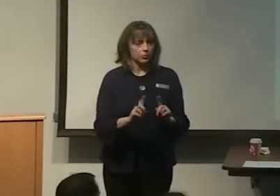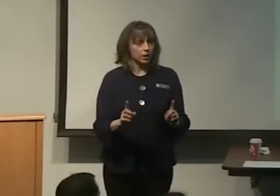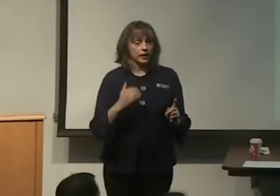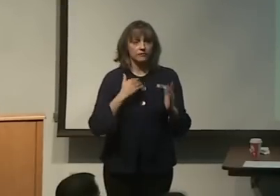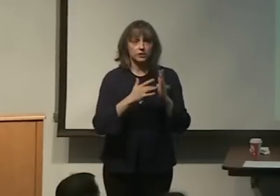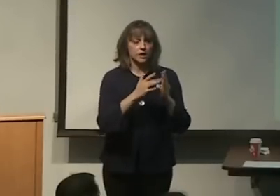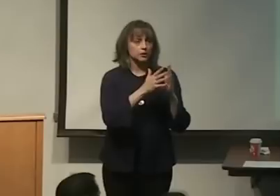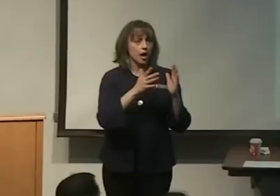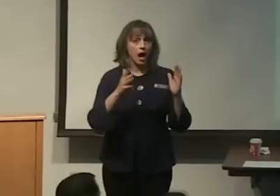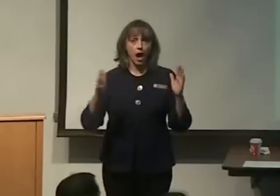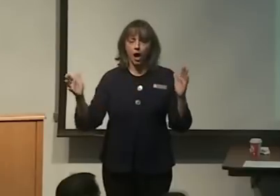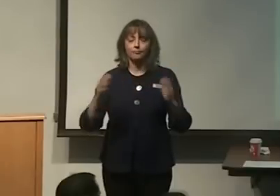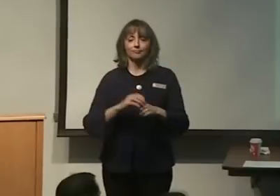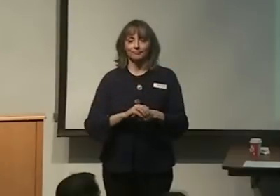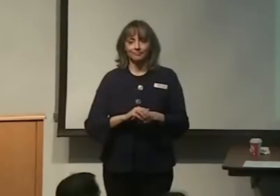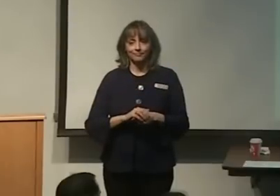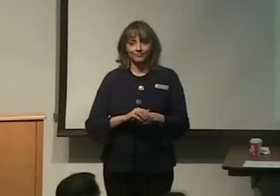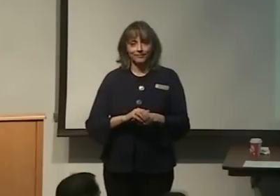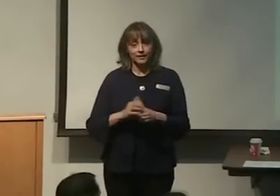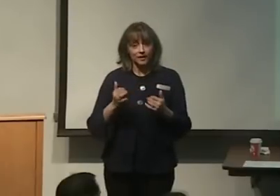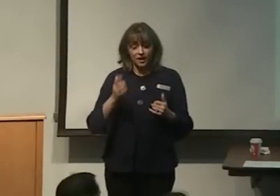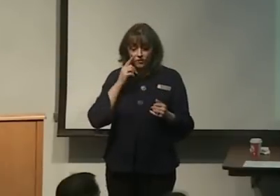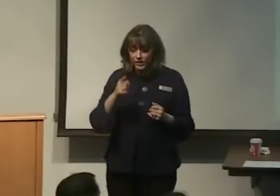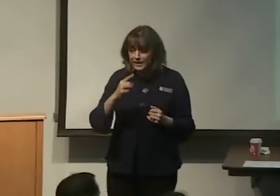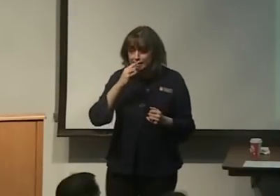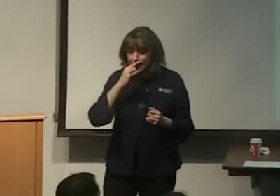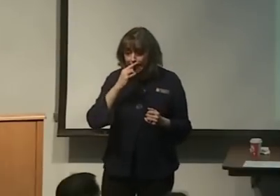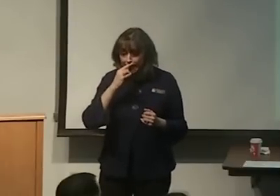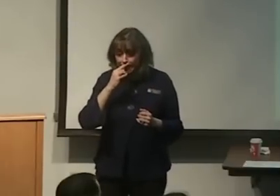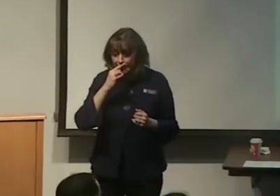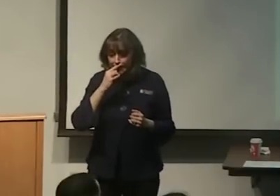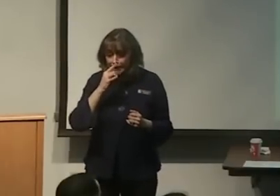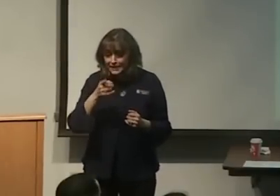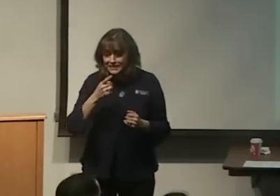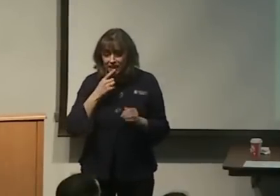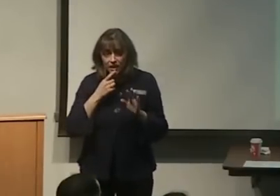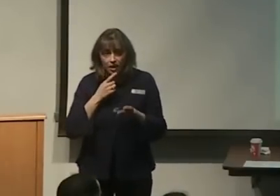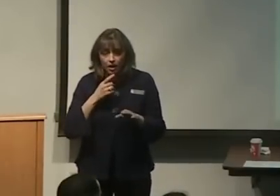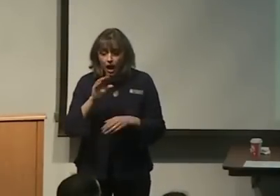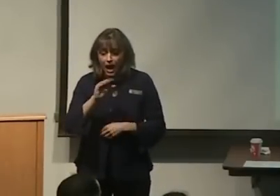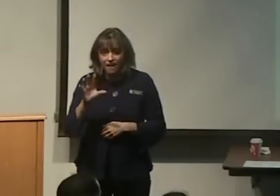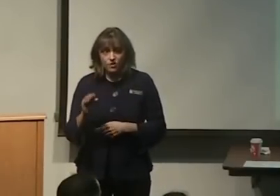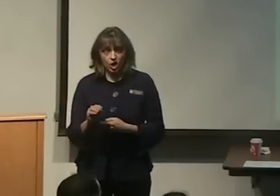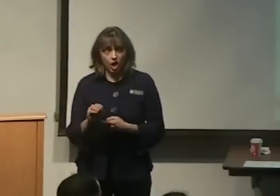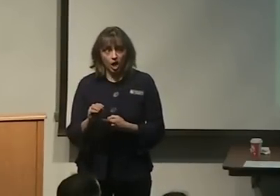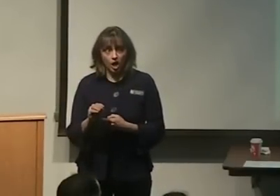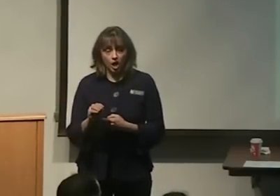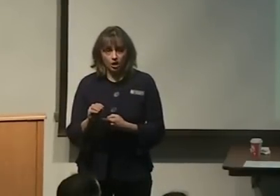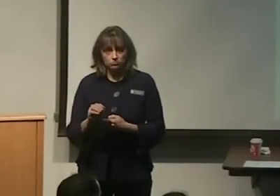So for this kid he says Wikipedia changed my life. I don't have a university here, I don't have a library here.